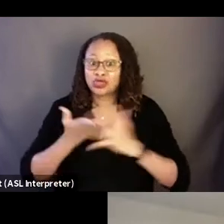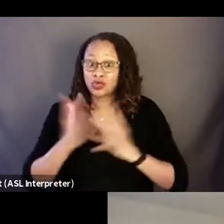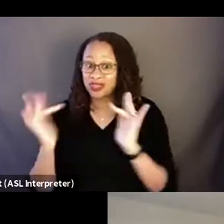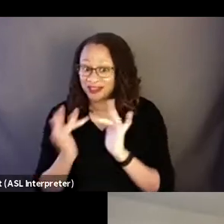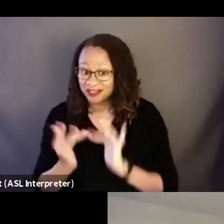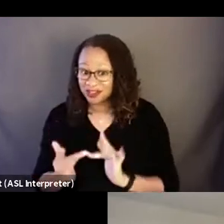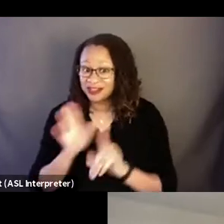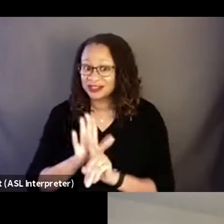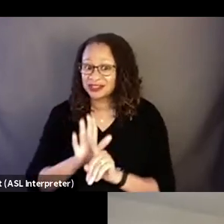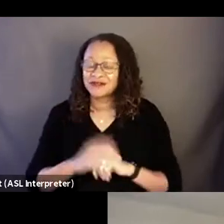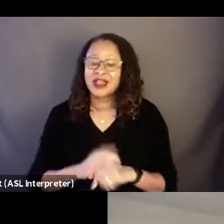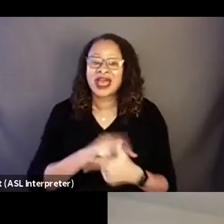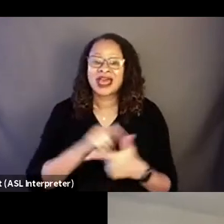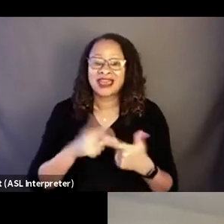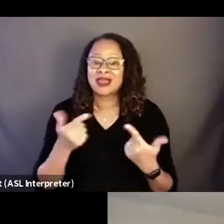Then we put everybody's stories together